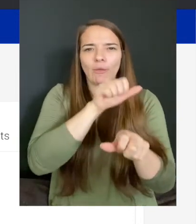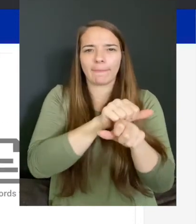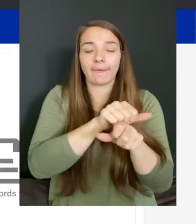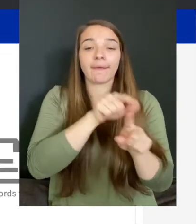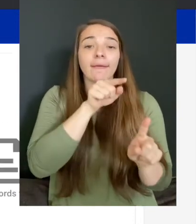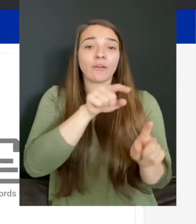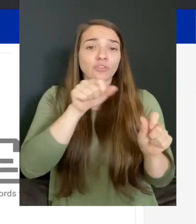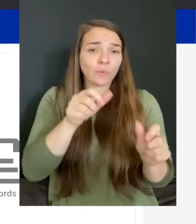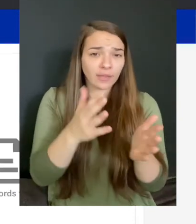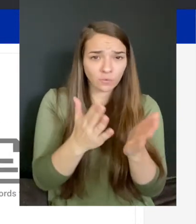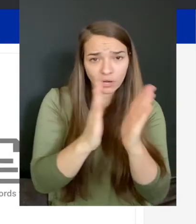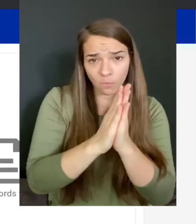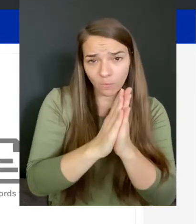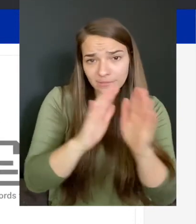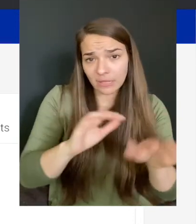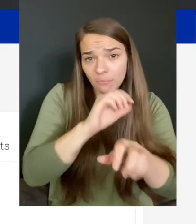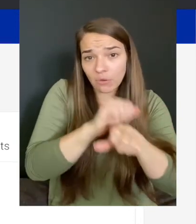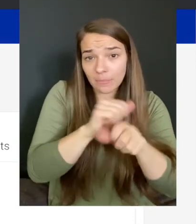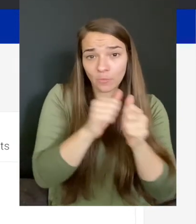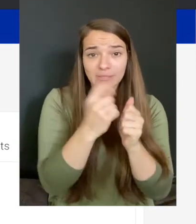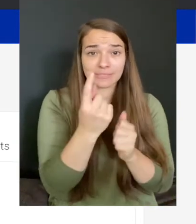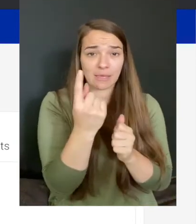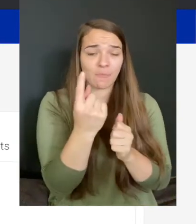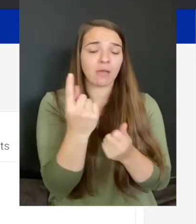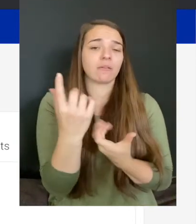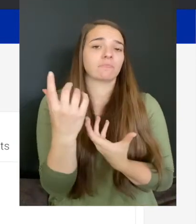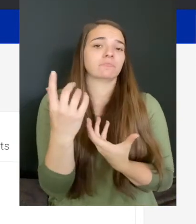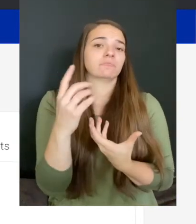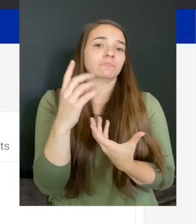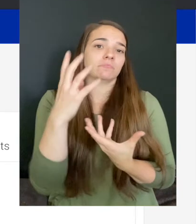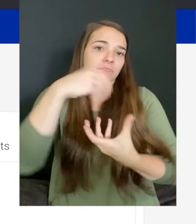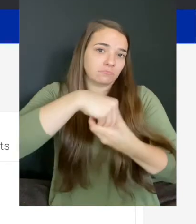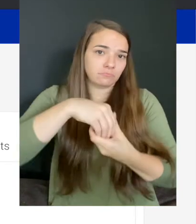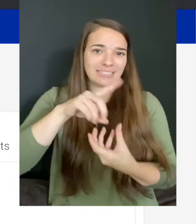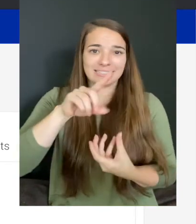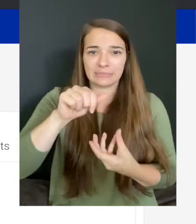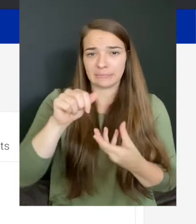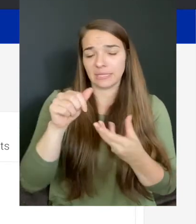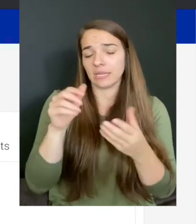can request an appointment with somebody in the disability office, so right here are your